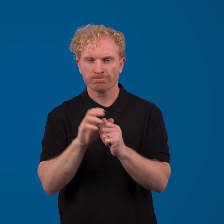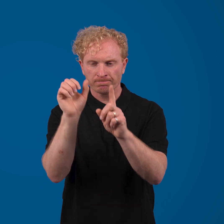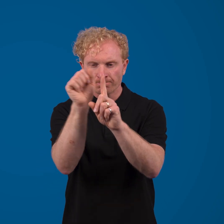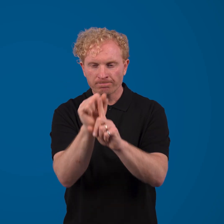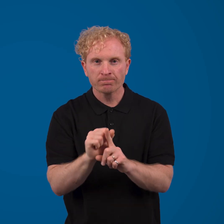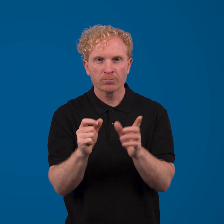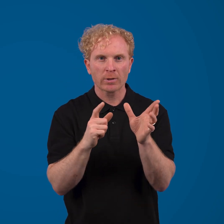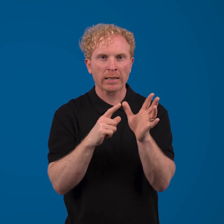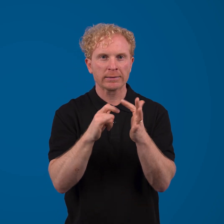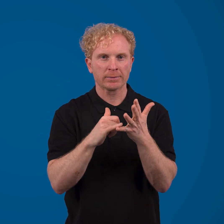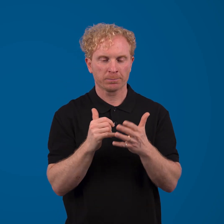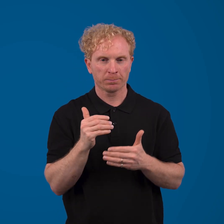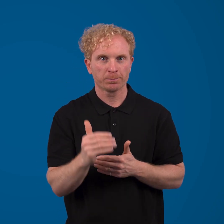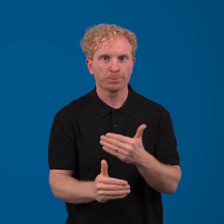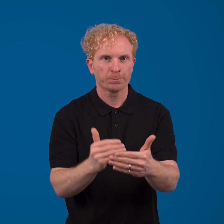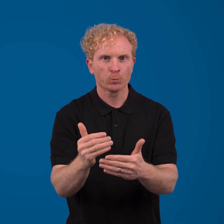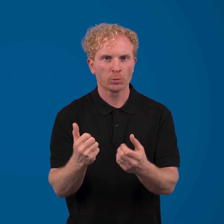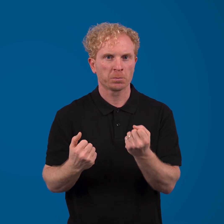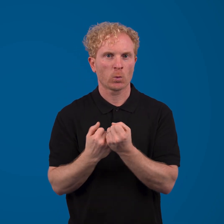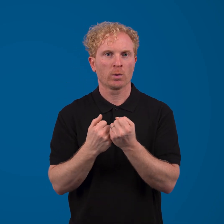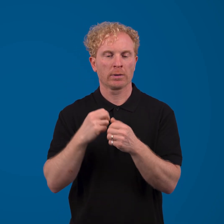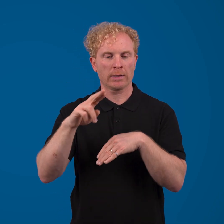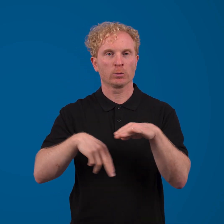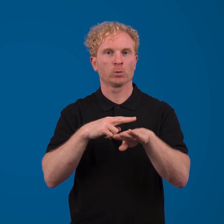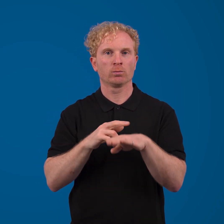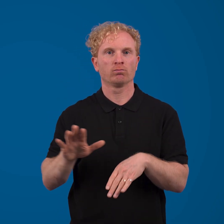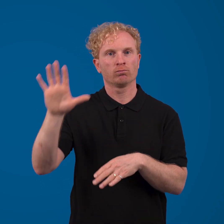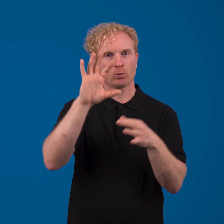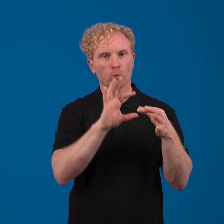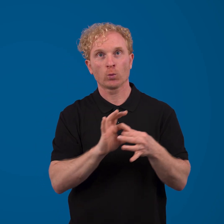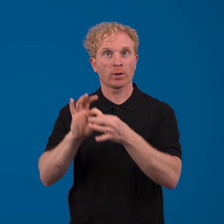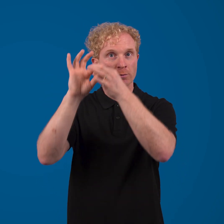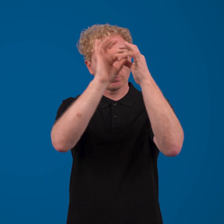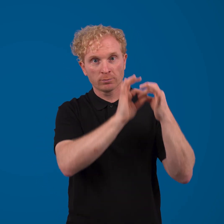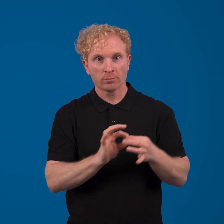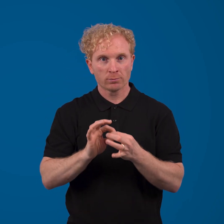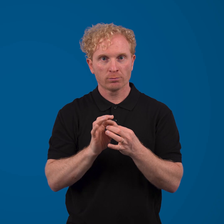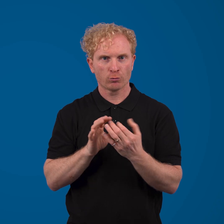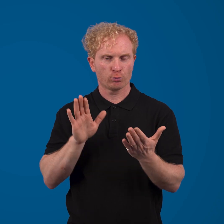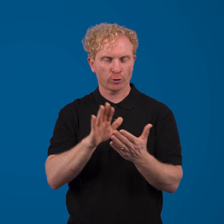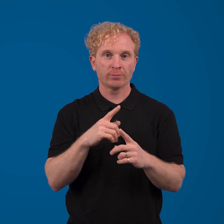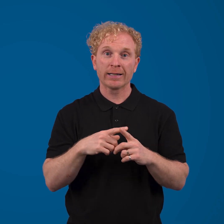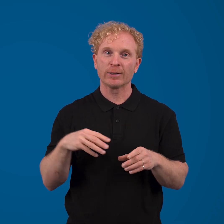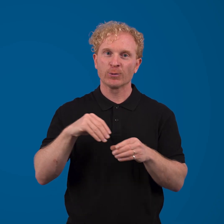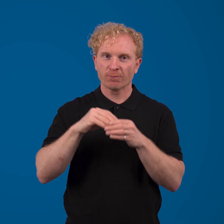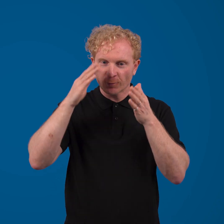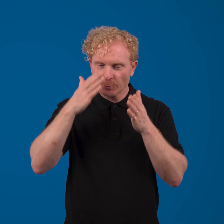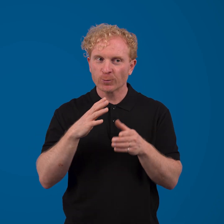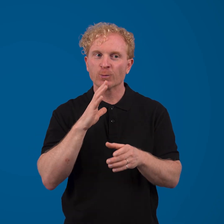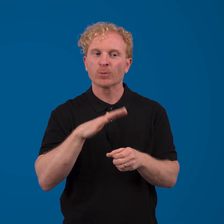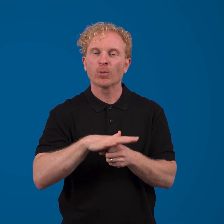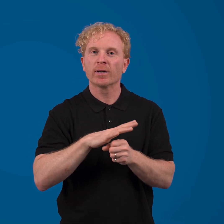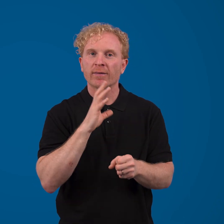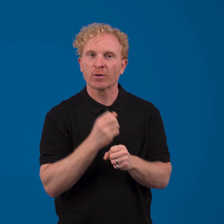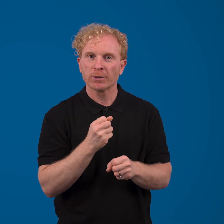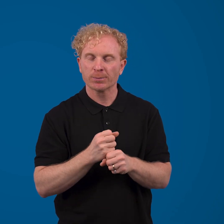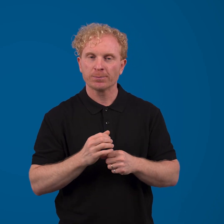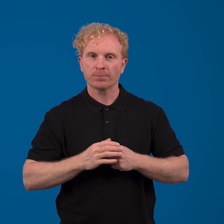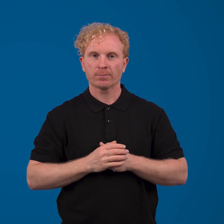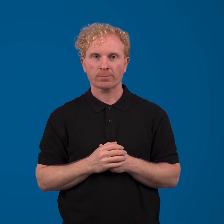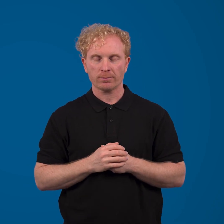Refine ADS mechanisms to support a nationally coordinated approach and include focus on local government.